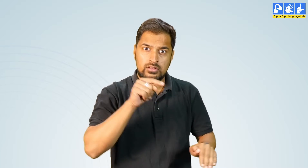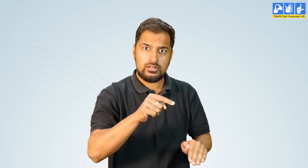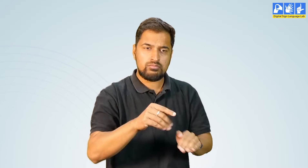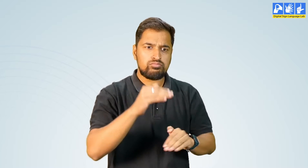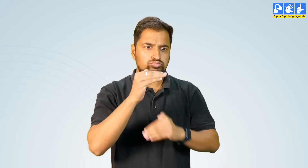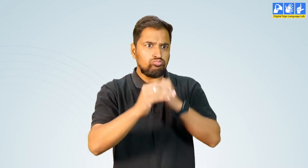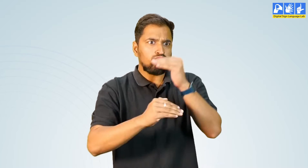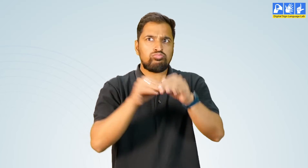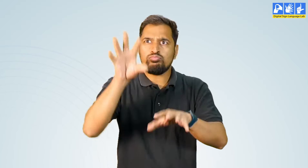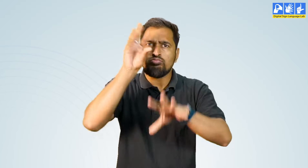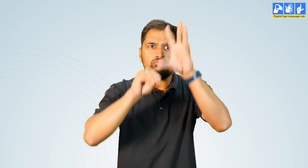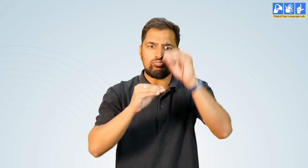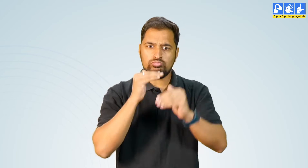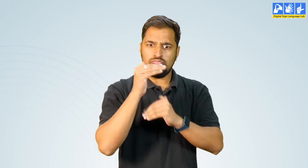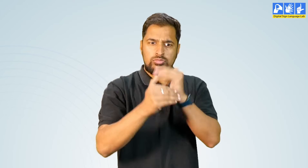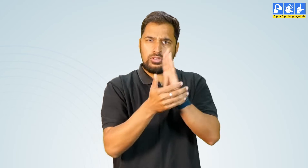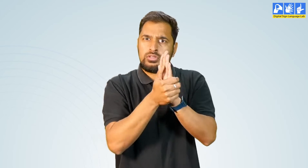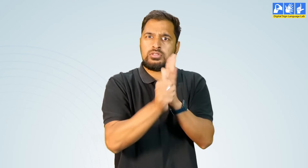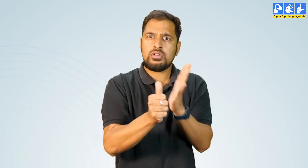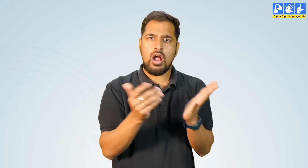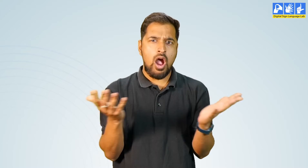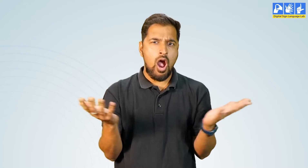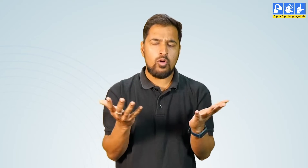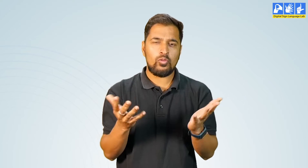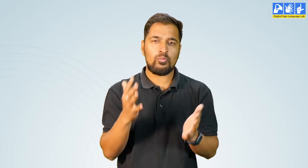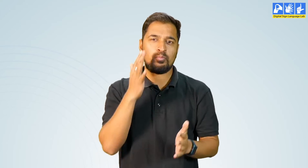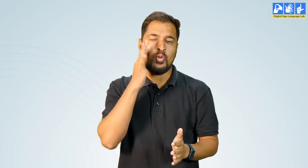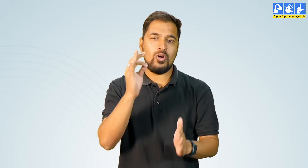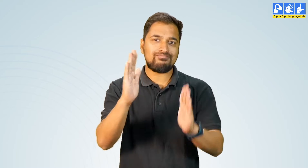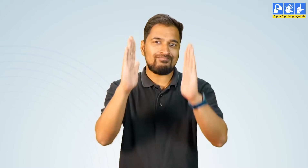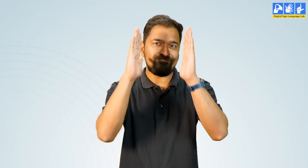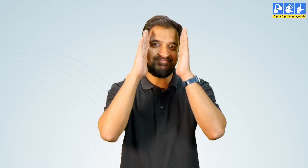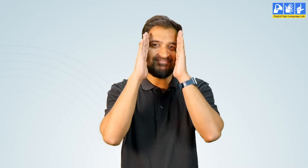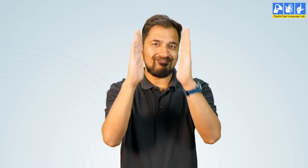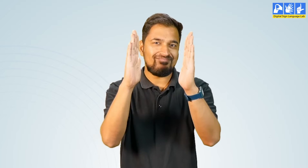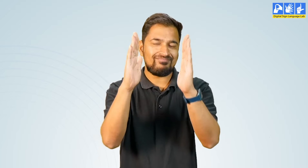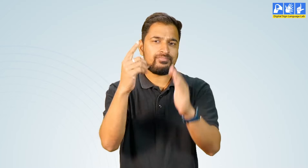Children can develop their visual attention